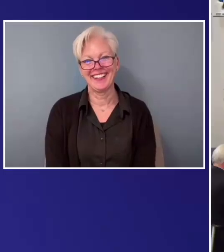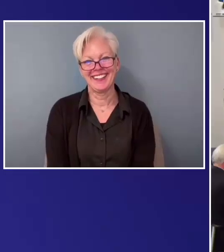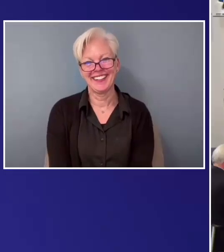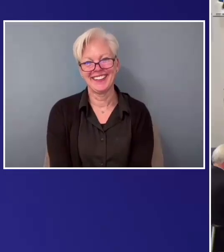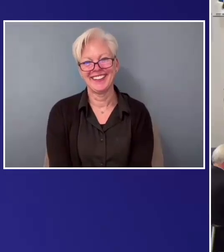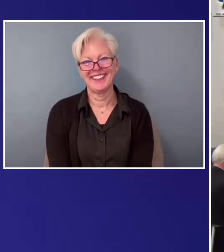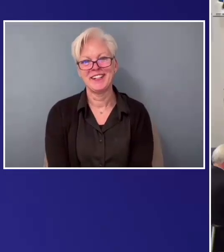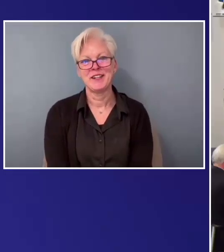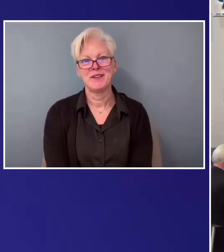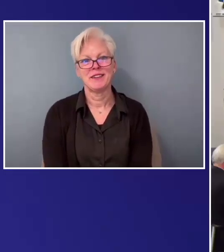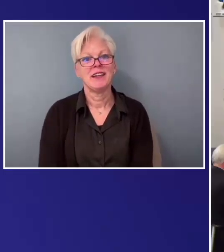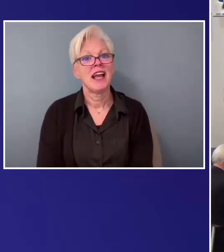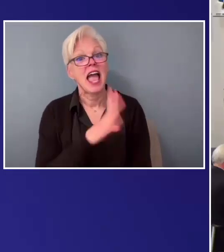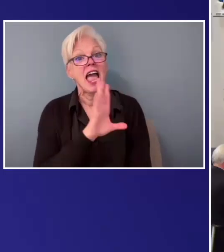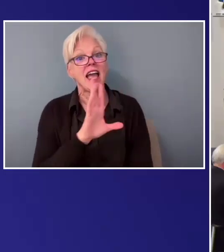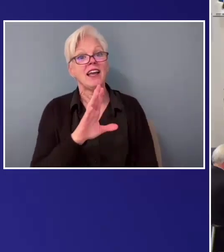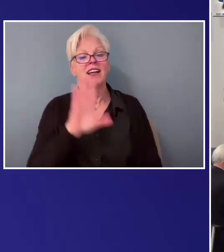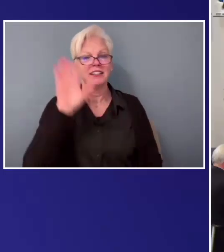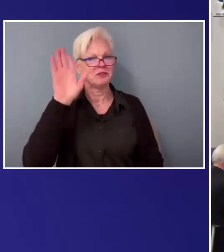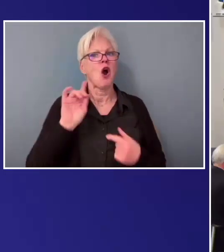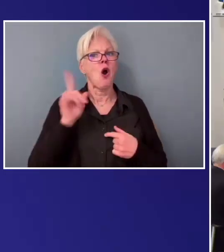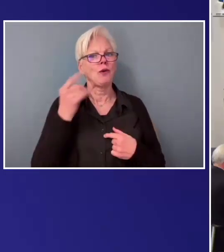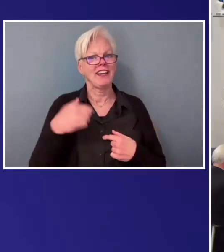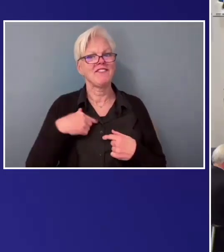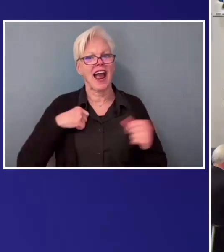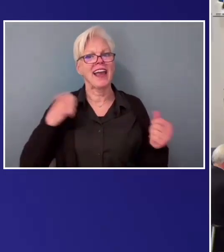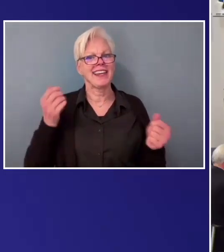And only if I can facilitate that caucus. All right, Aaron, please.